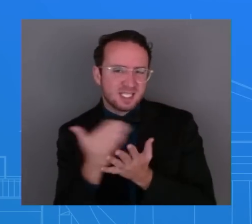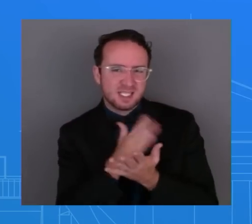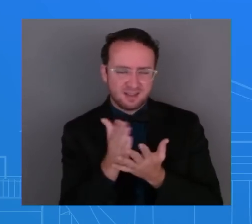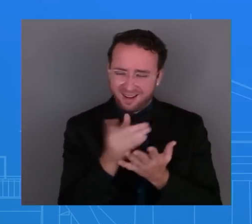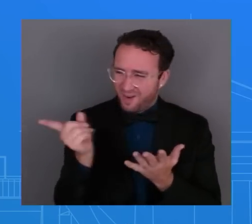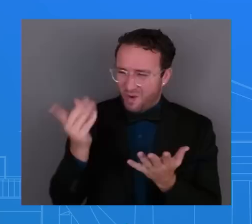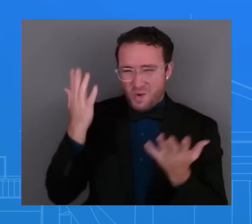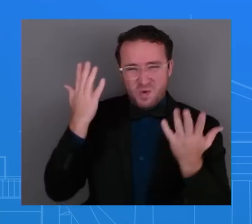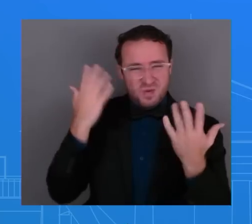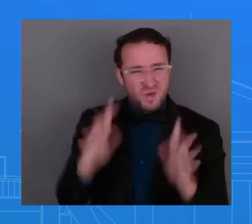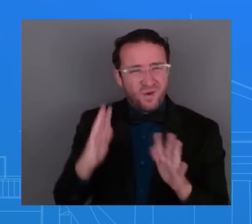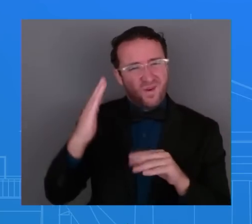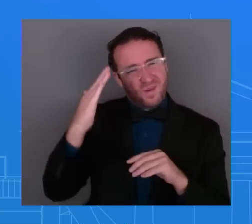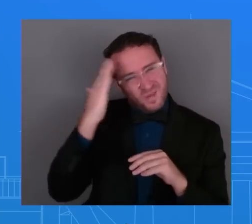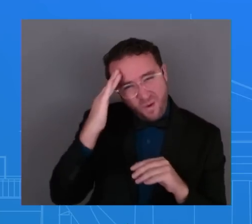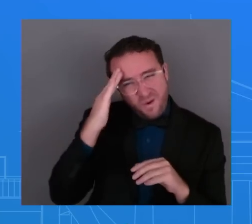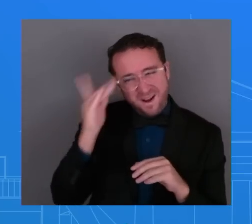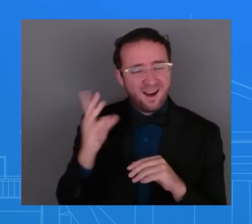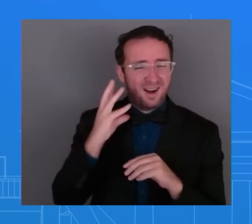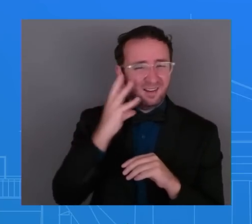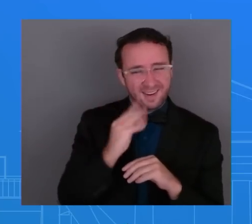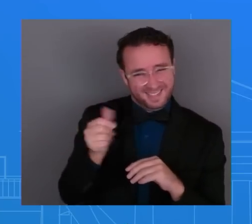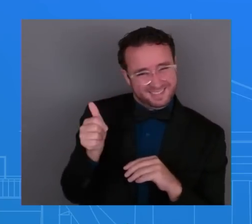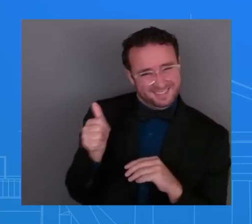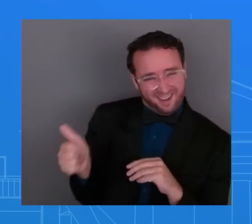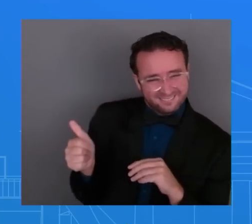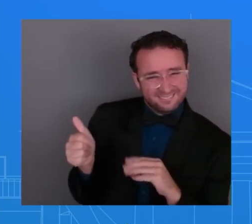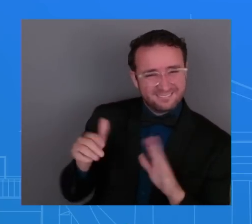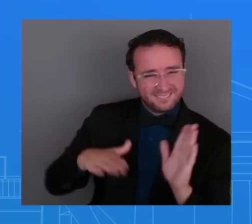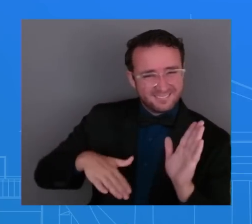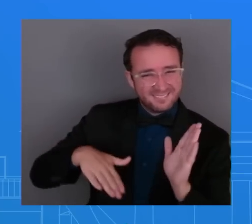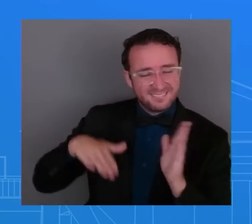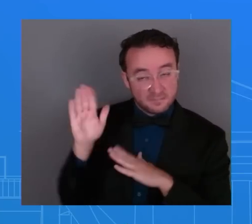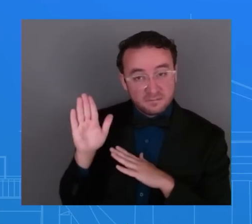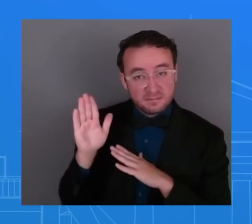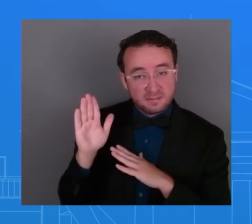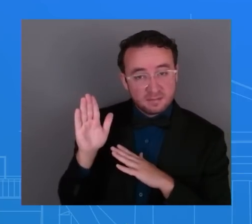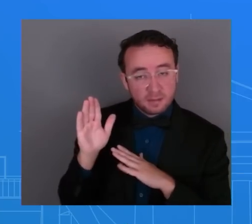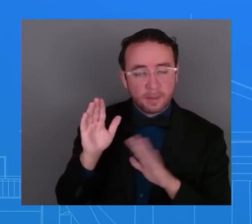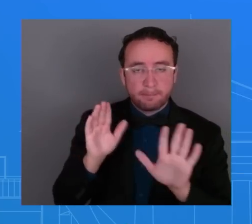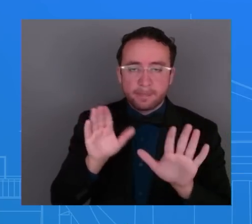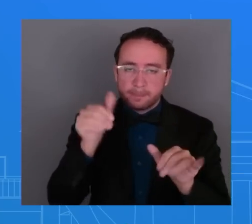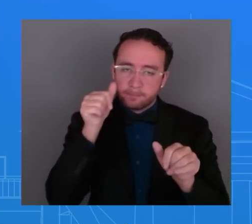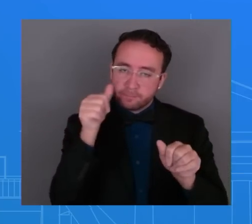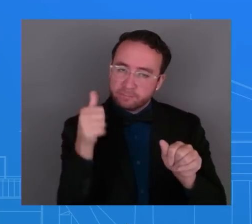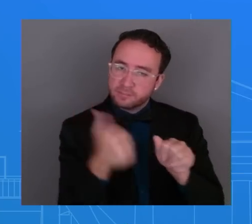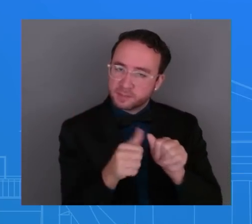when he stepped in as president, this country was paralyzed because the economy was falling bi- --